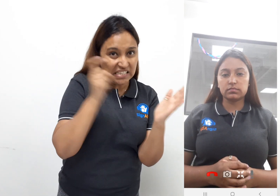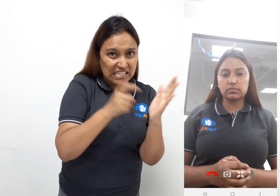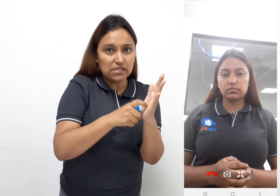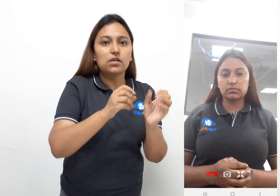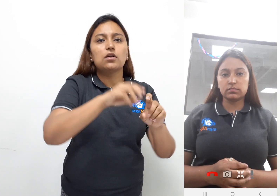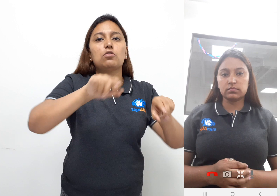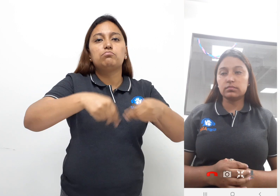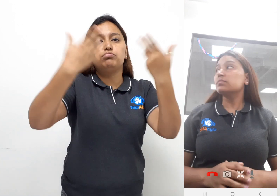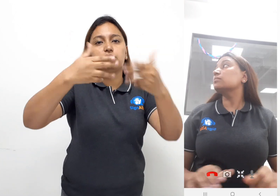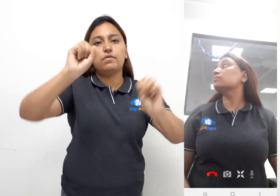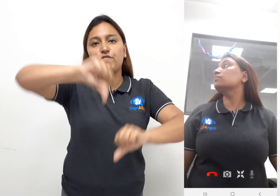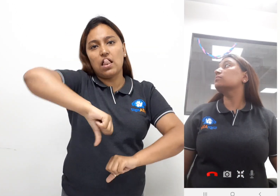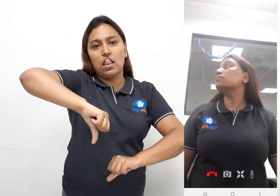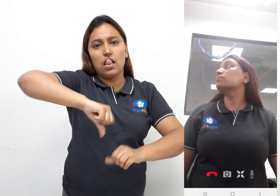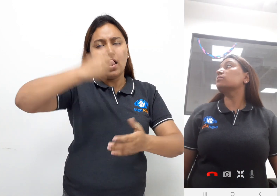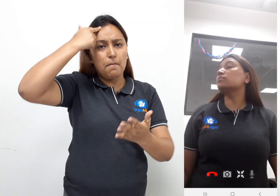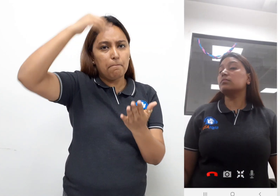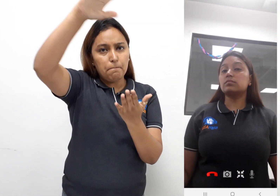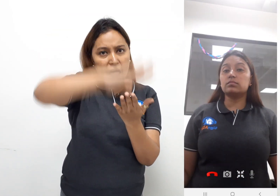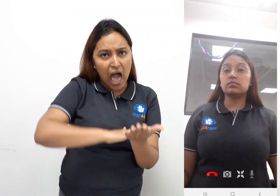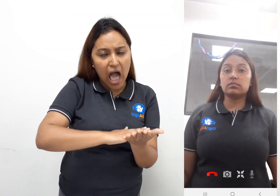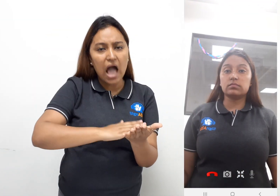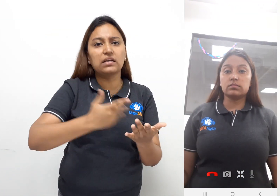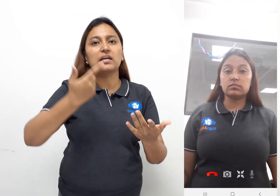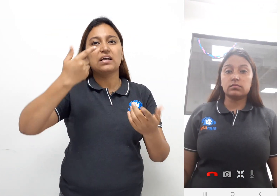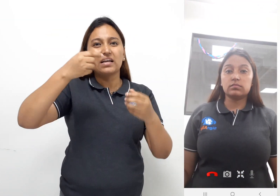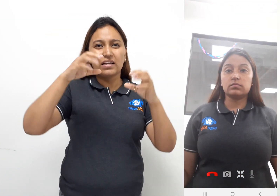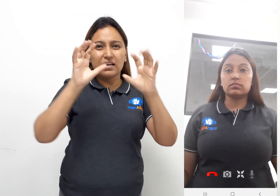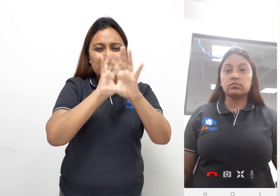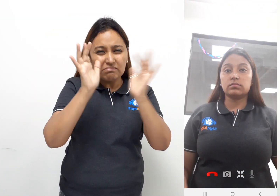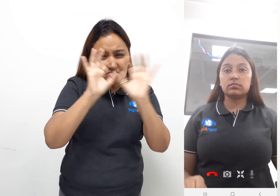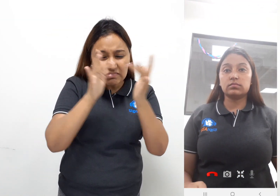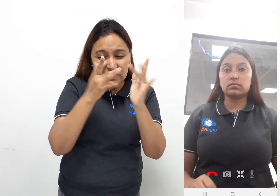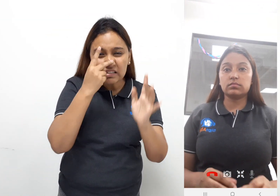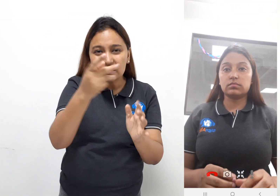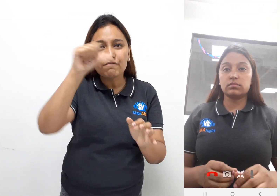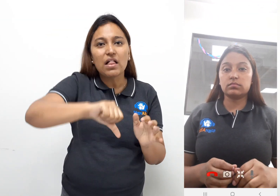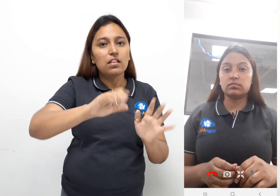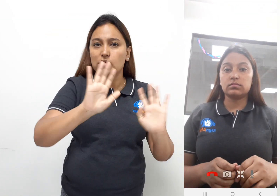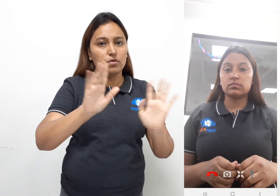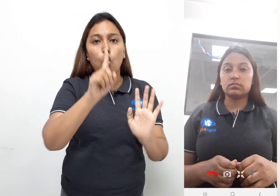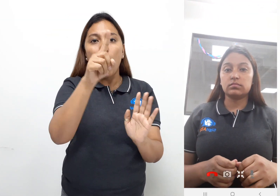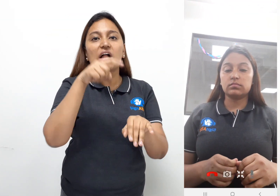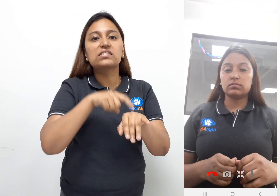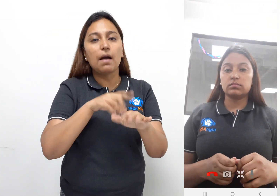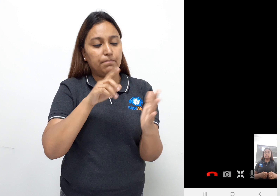If you do so , the call will not be connected. You will see a black screen or experience glitching.